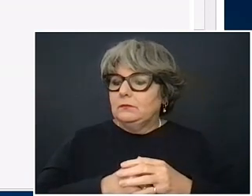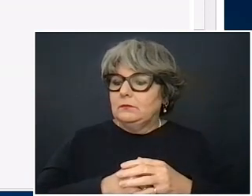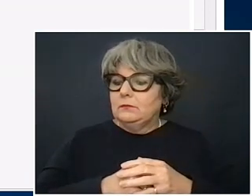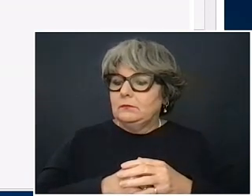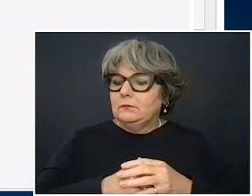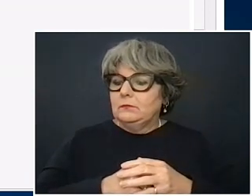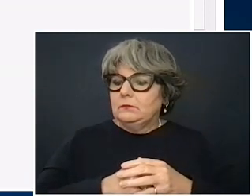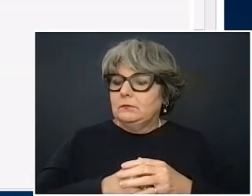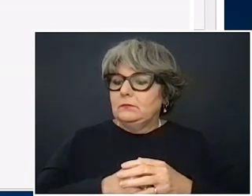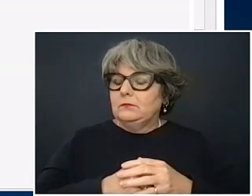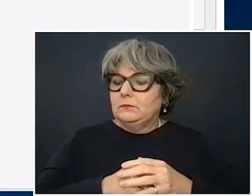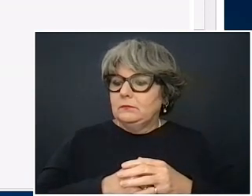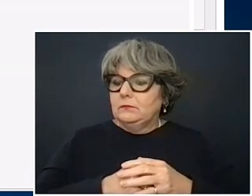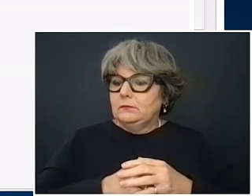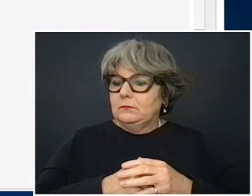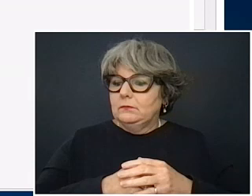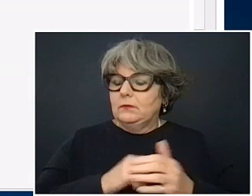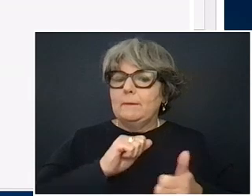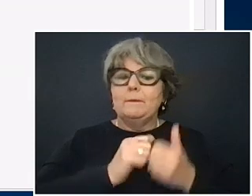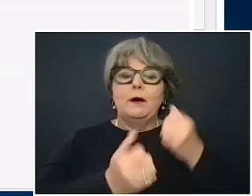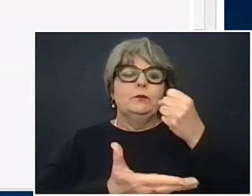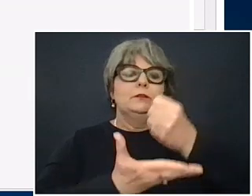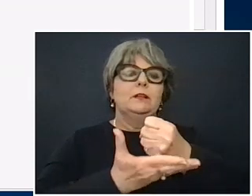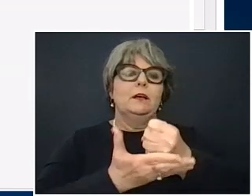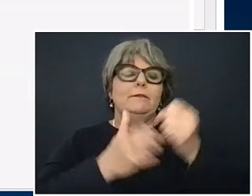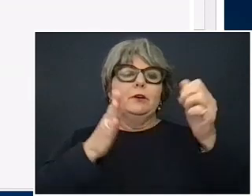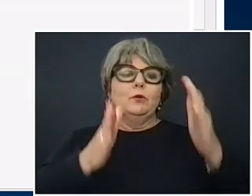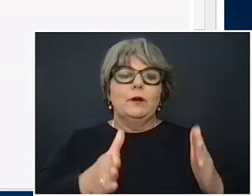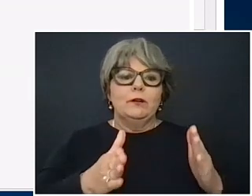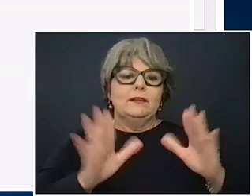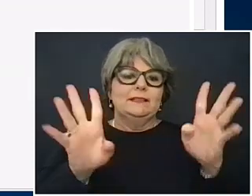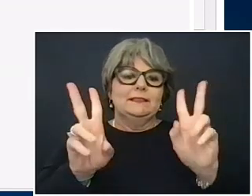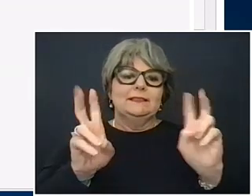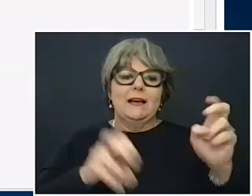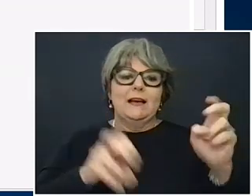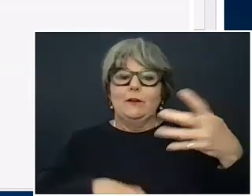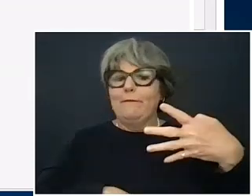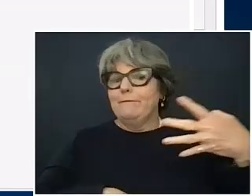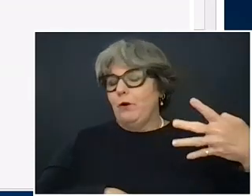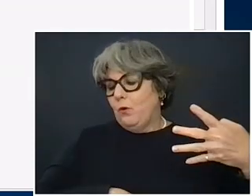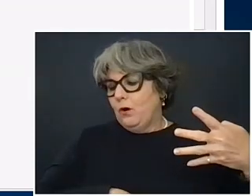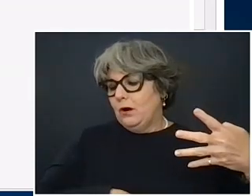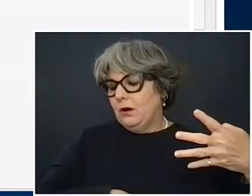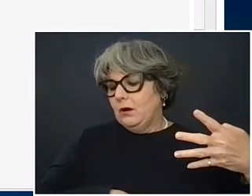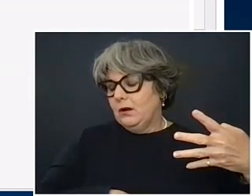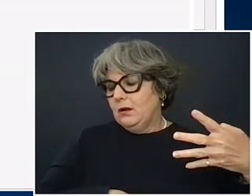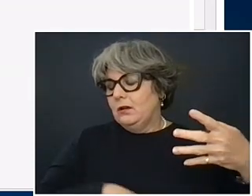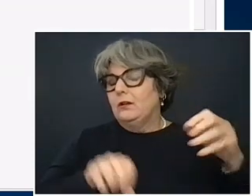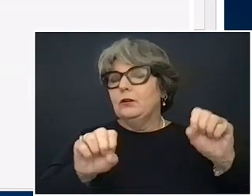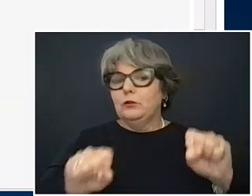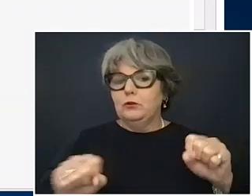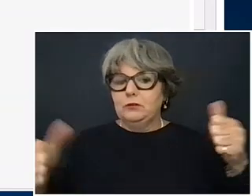of the accreditors whose sole purpose is Title IV are probably going to- could fall into that first category, meaning the, you